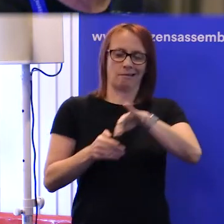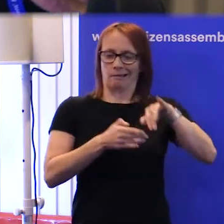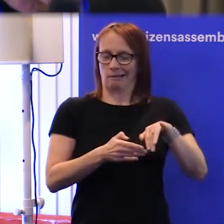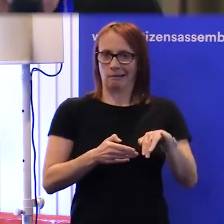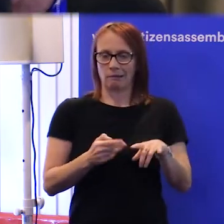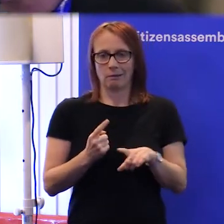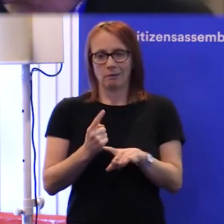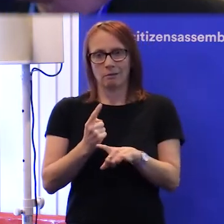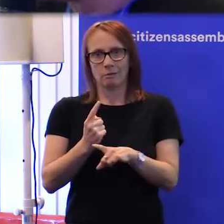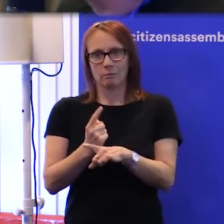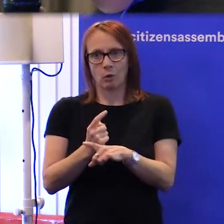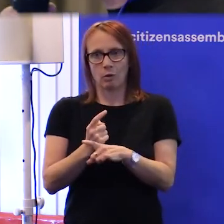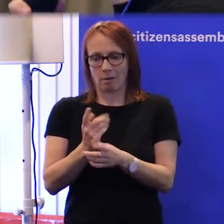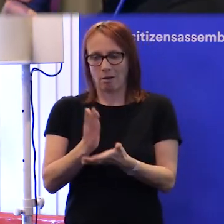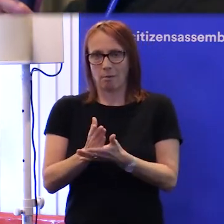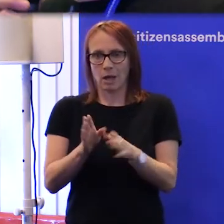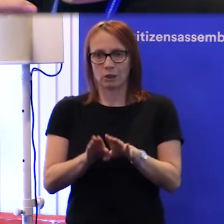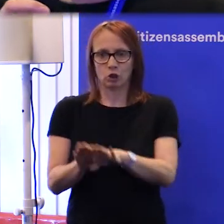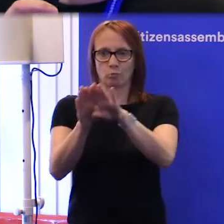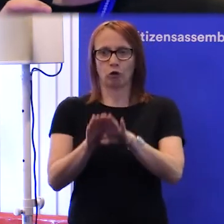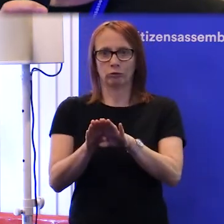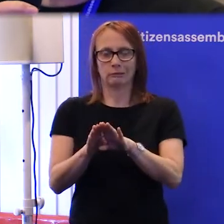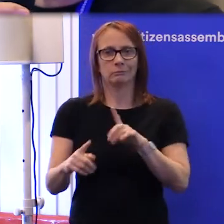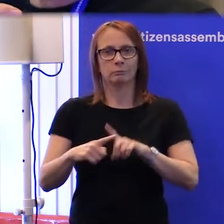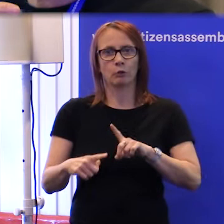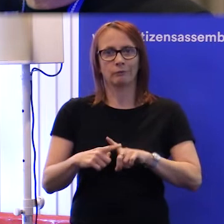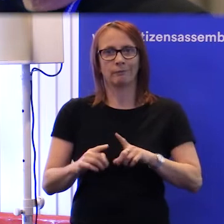the citizens assembly but just my experience of it so far has been very